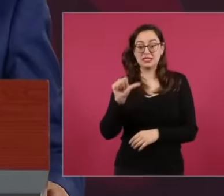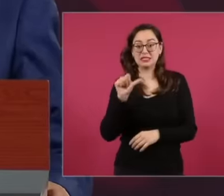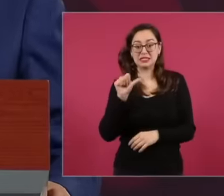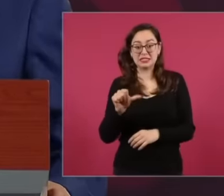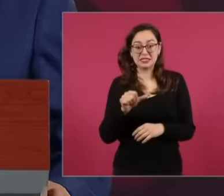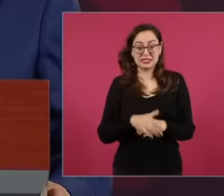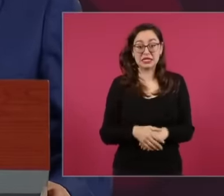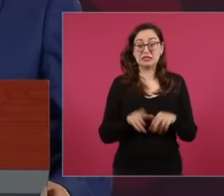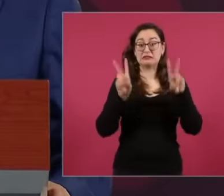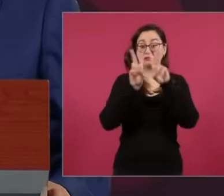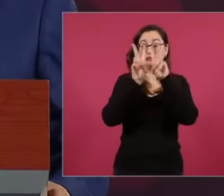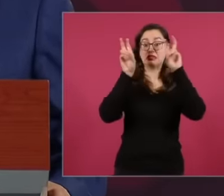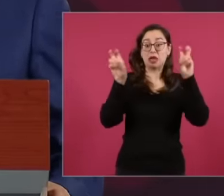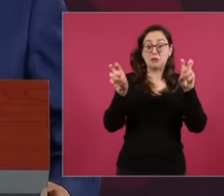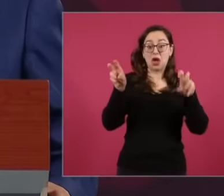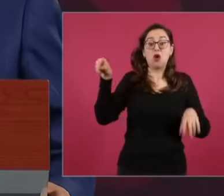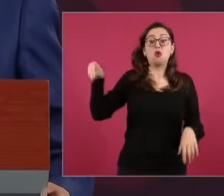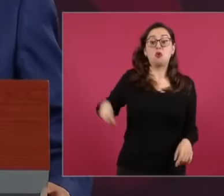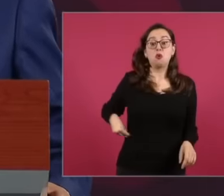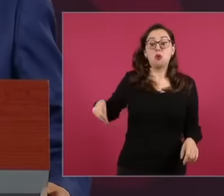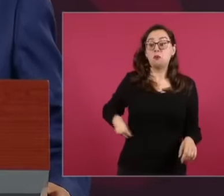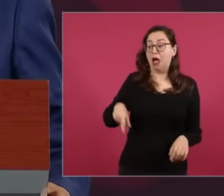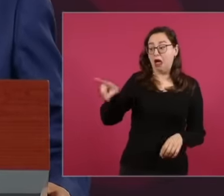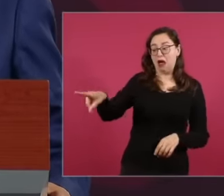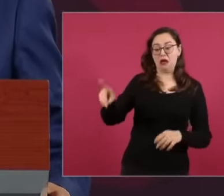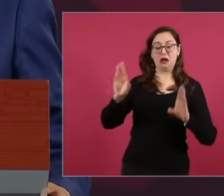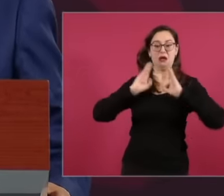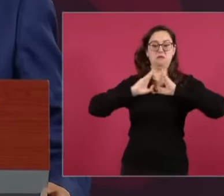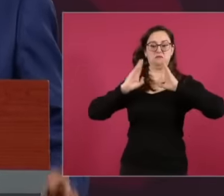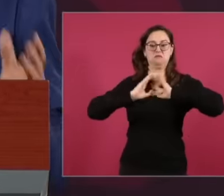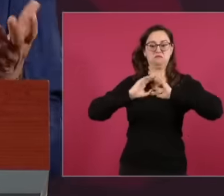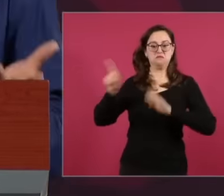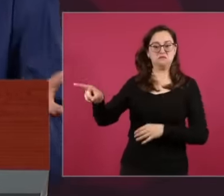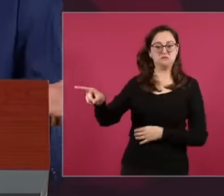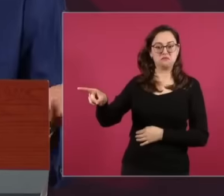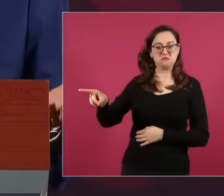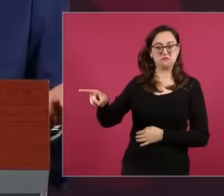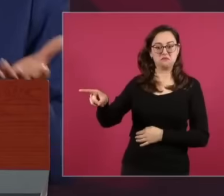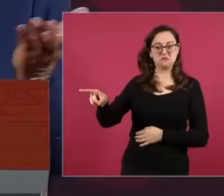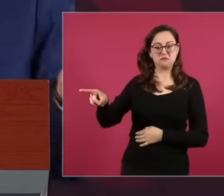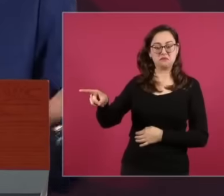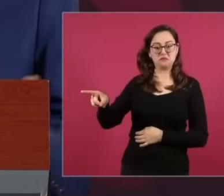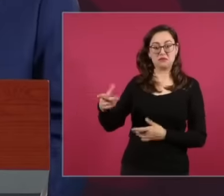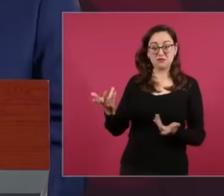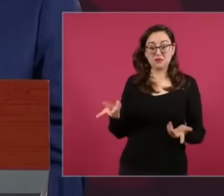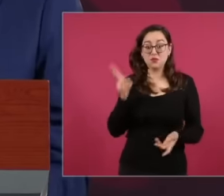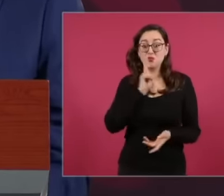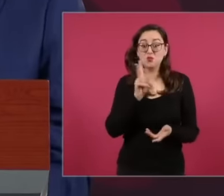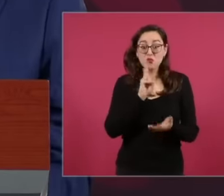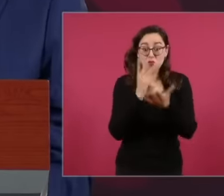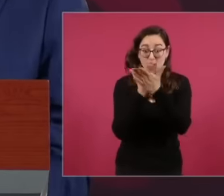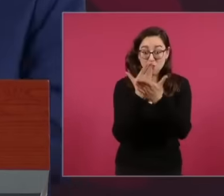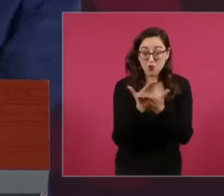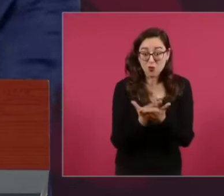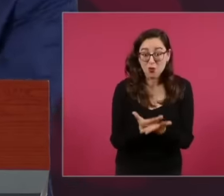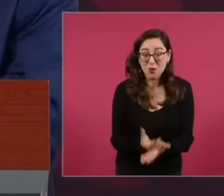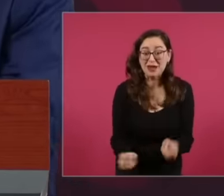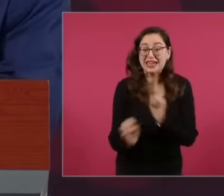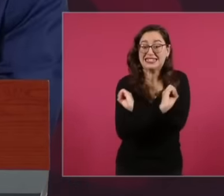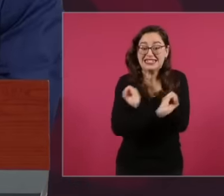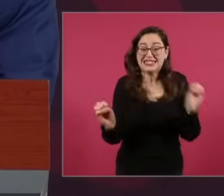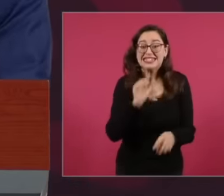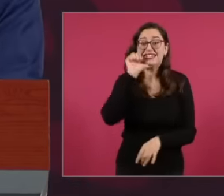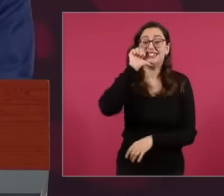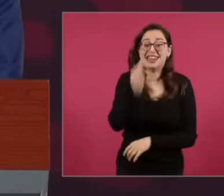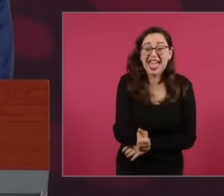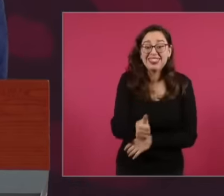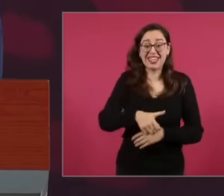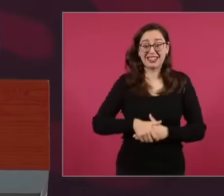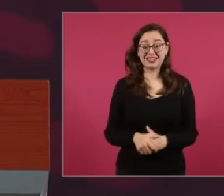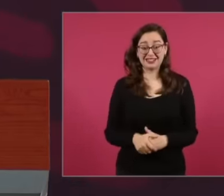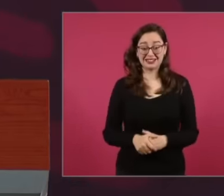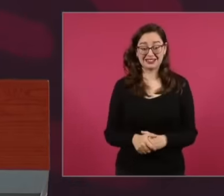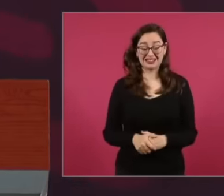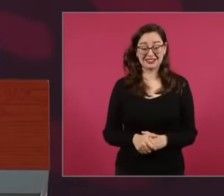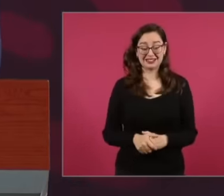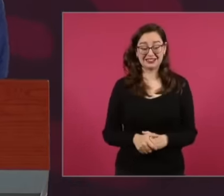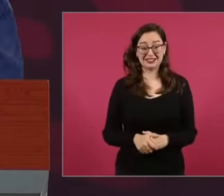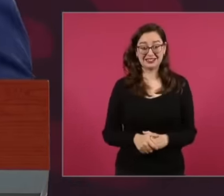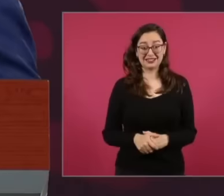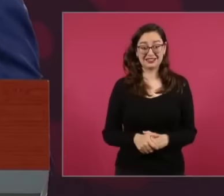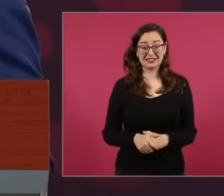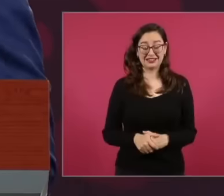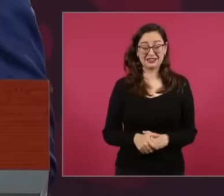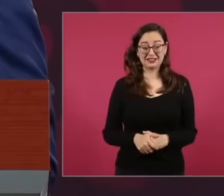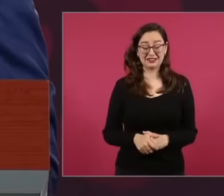army and there is no proof well the lady I repeat writes a